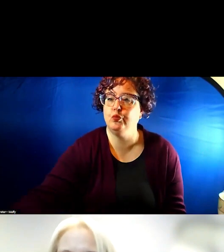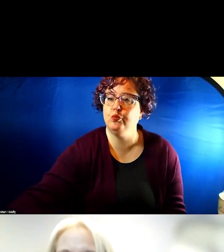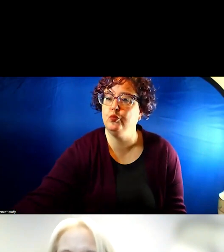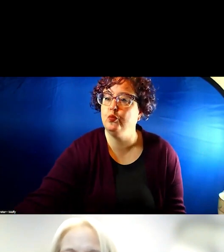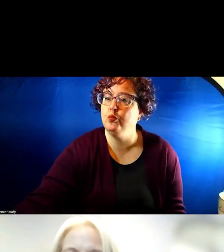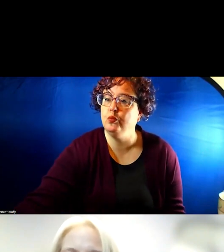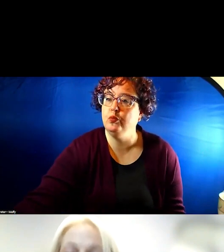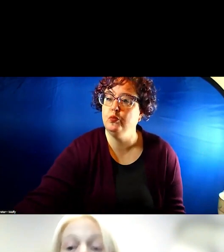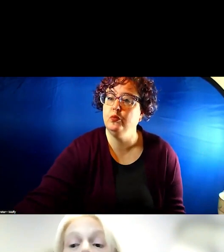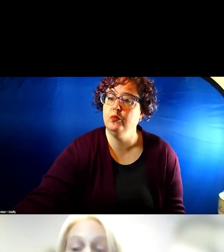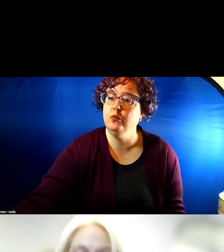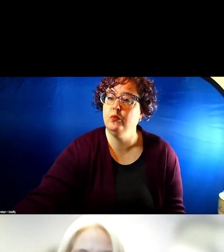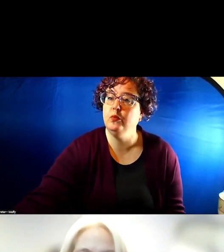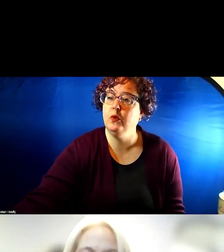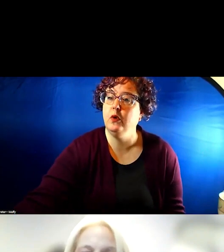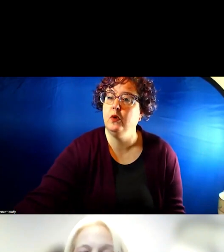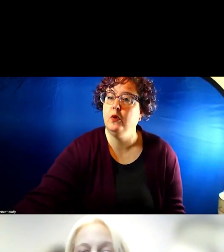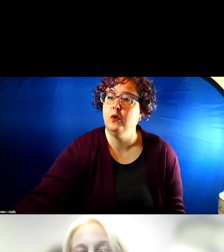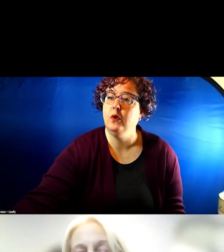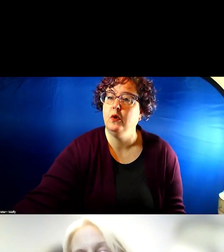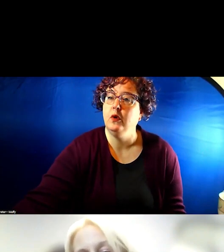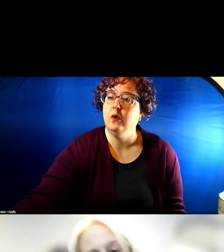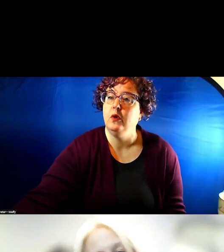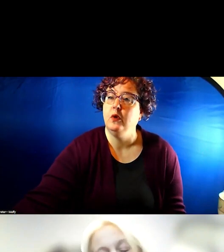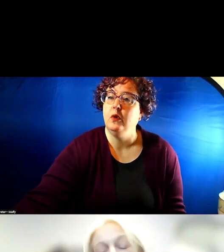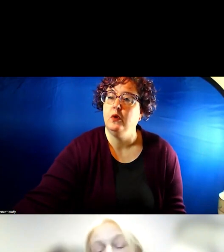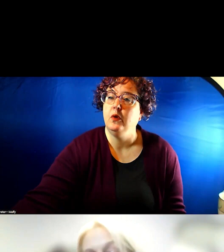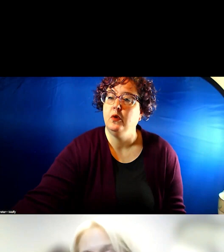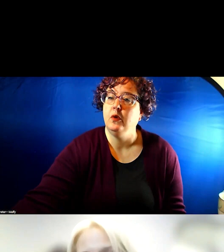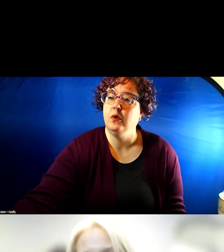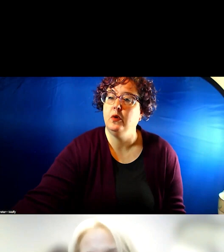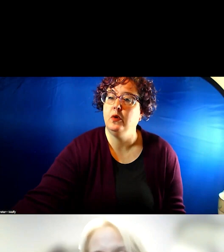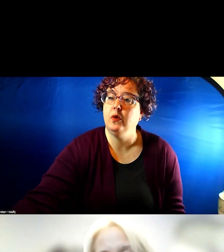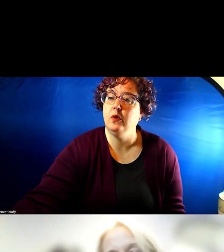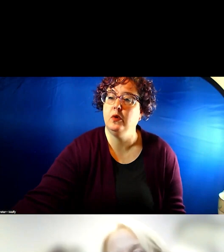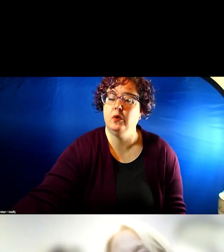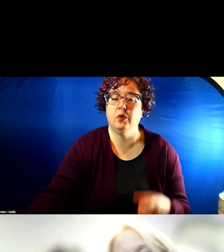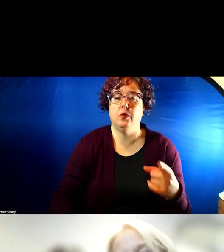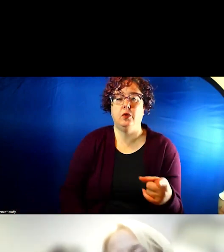TWO OF MY MANY, BUT TWO THAT I TALK TO ON A REGULAR BASIS TO HAVE